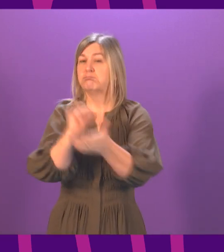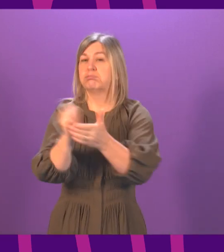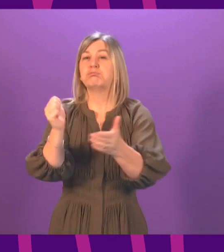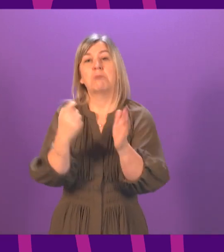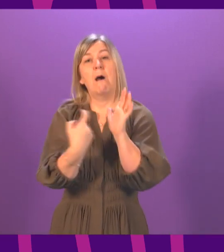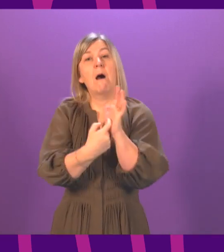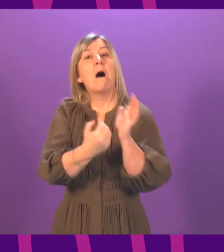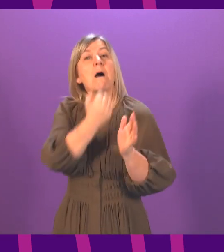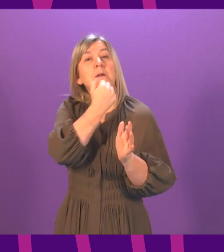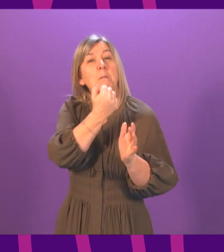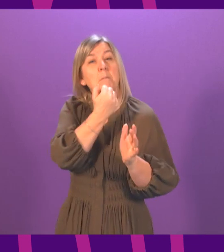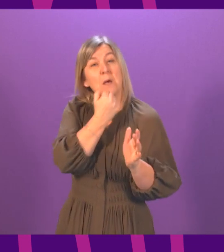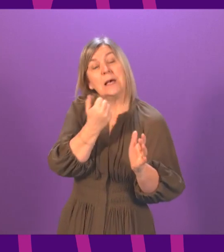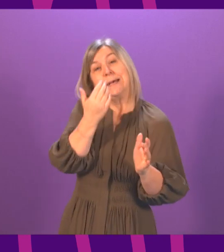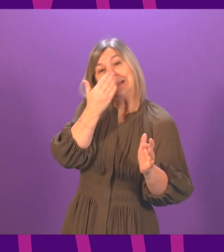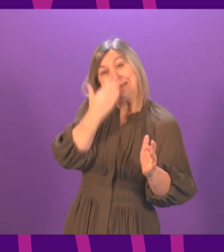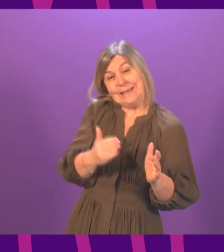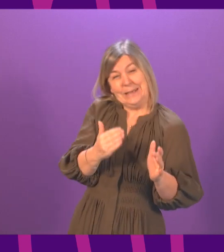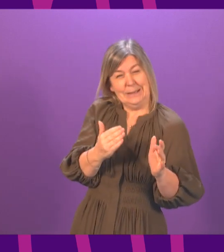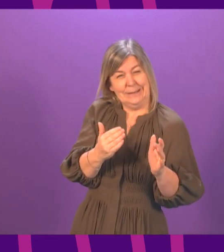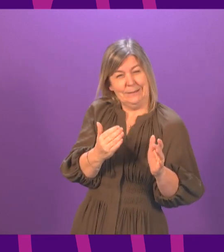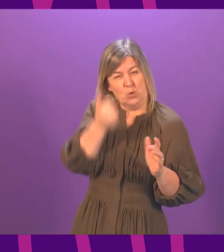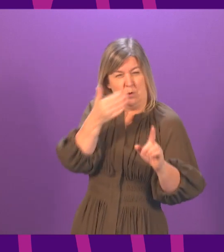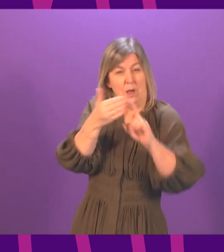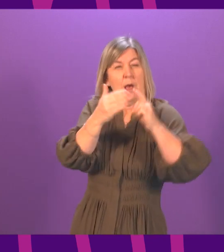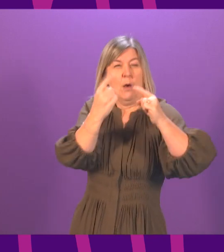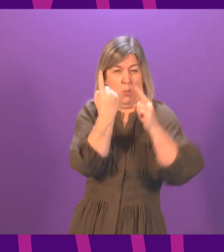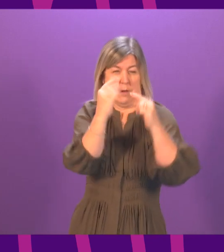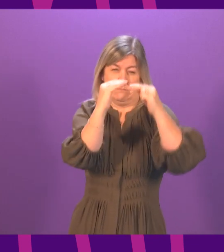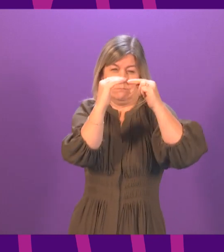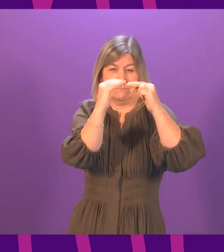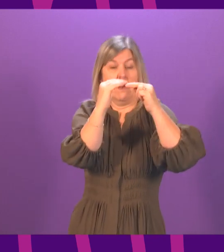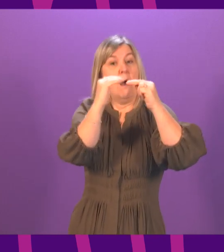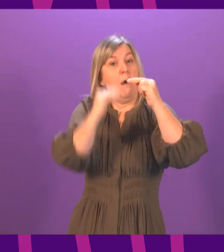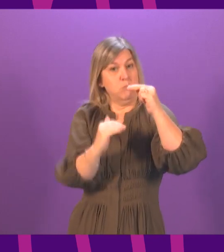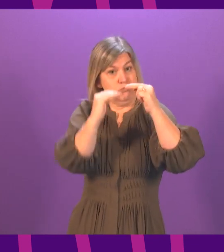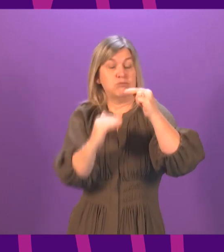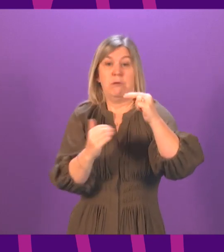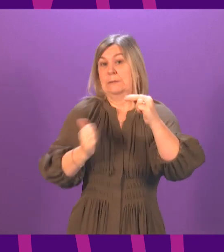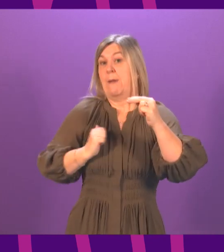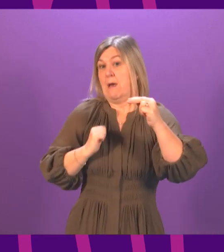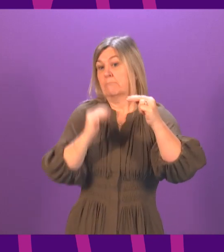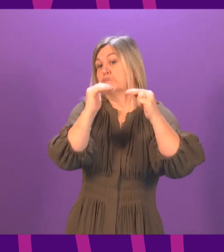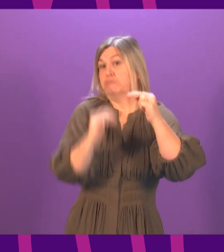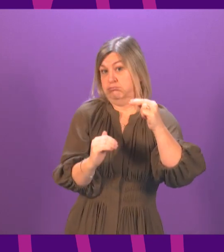it is now below 1. That is not unexpected, given the recent decline in new cases, but it